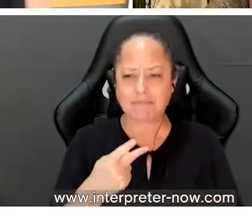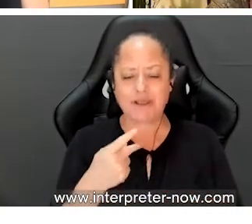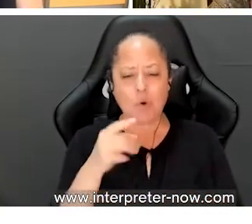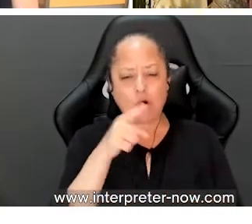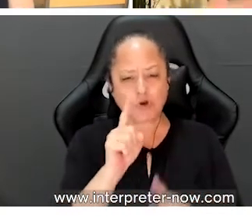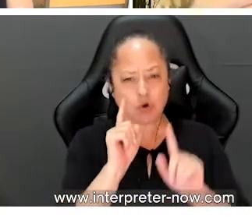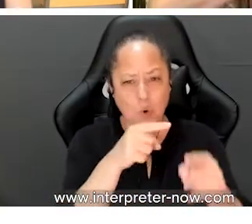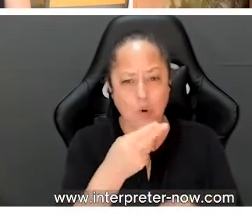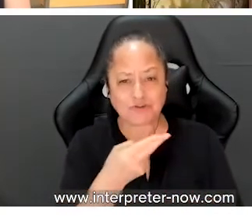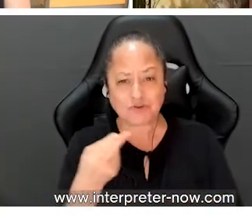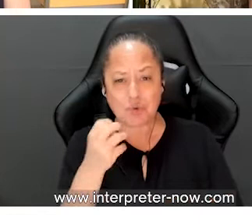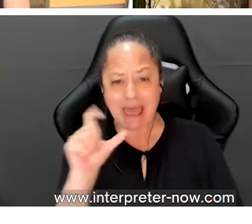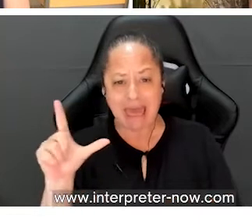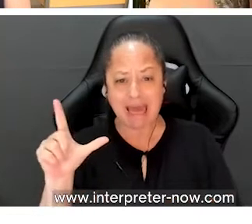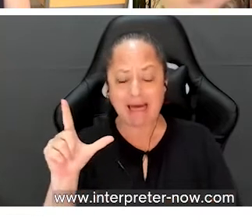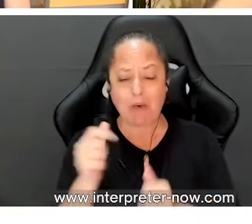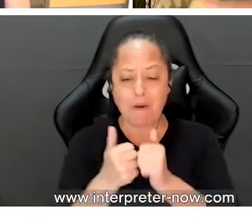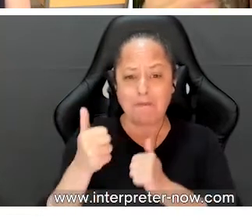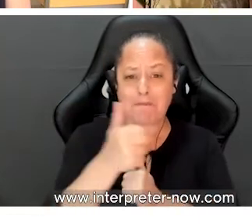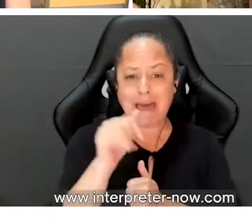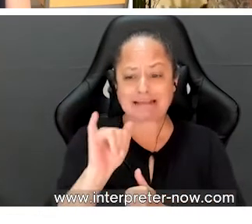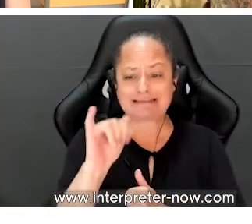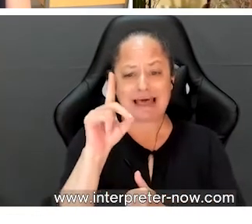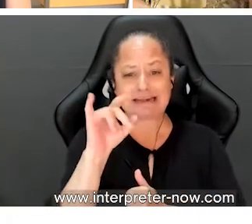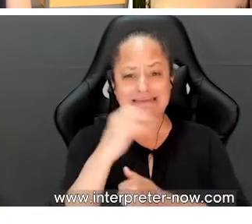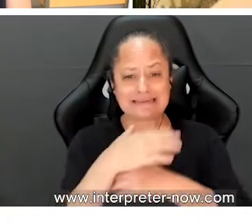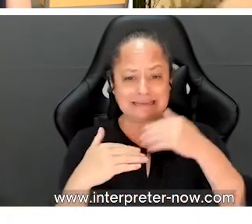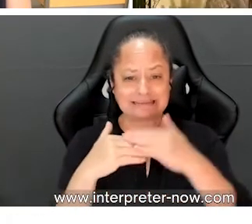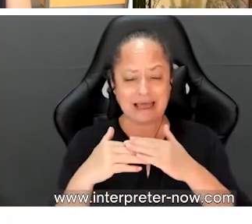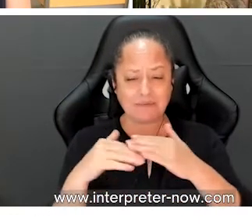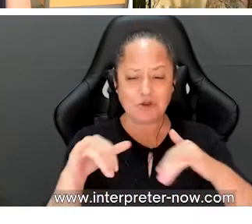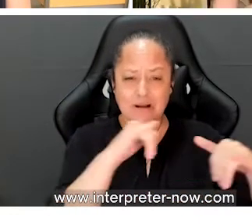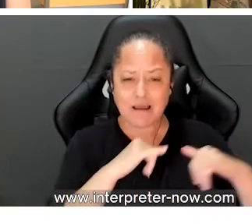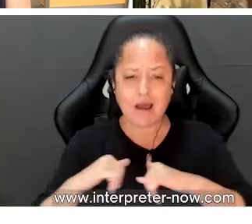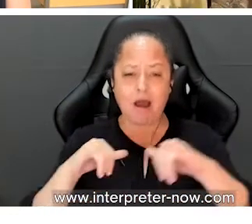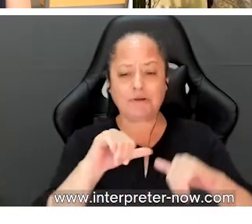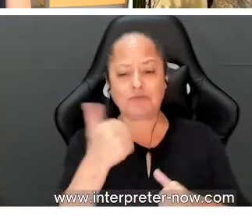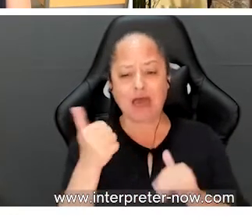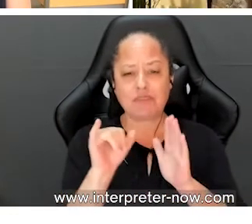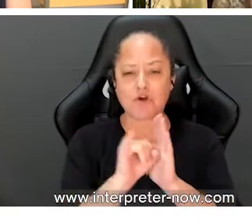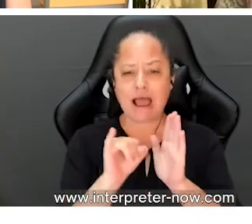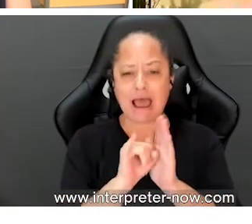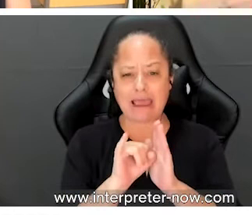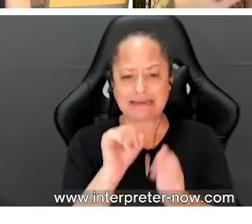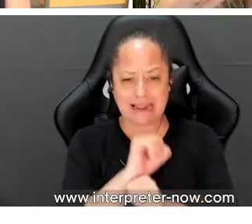Right? If we can push past that discomfort, there is so much in common with other identity work that is being done.